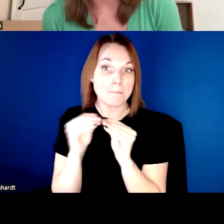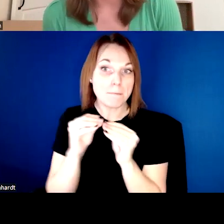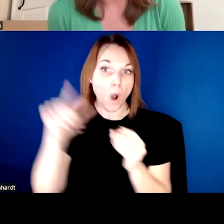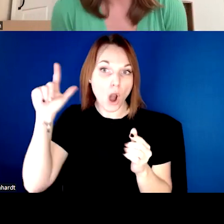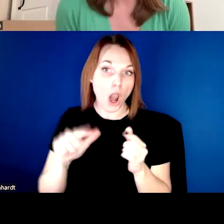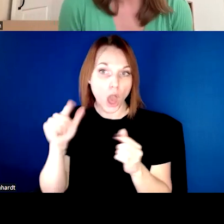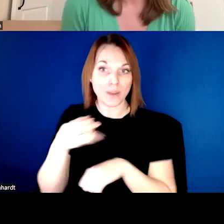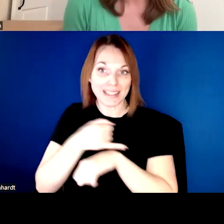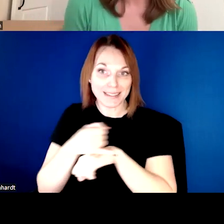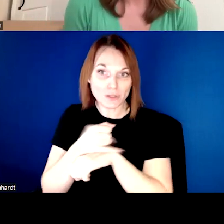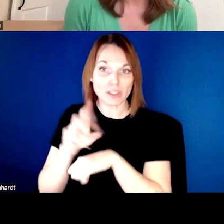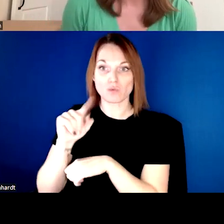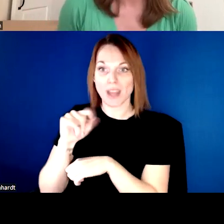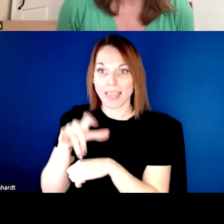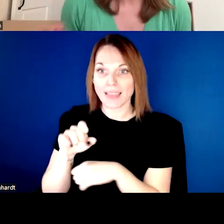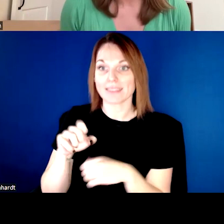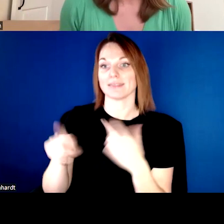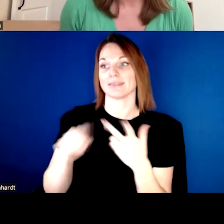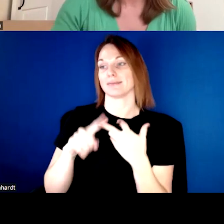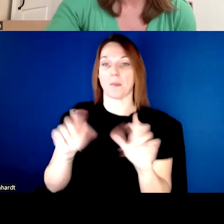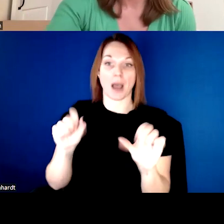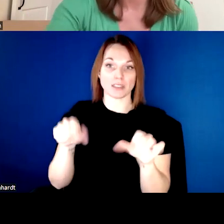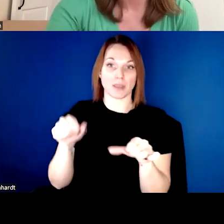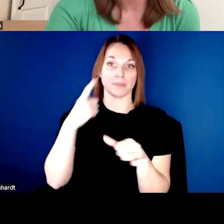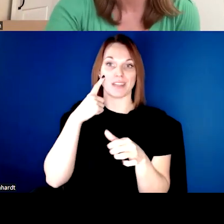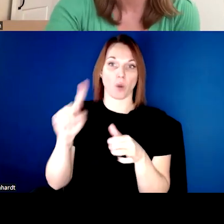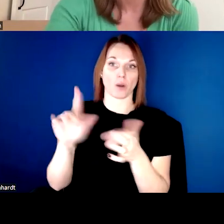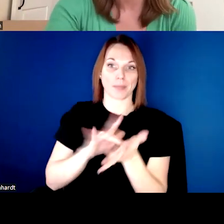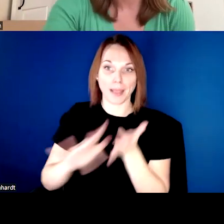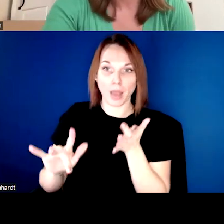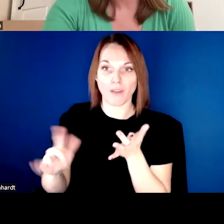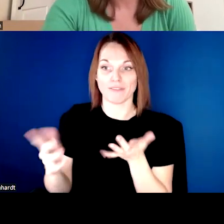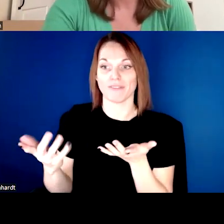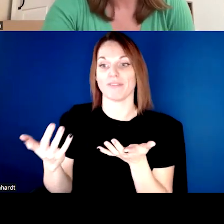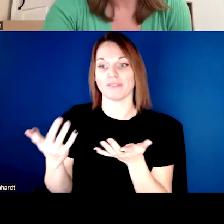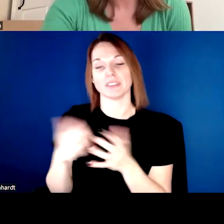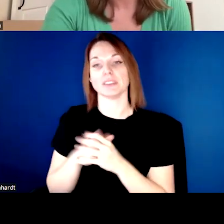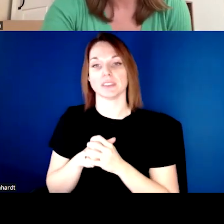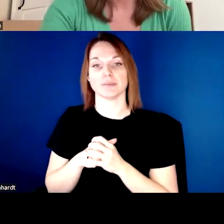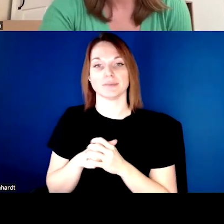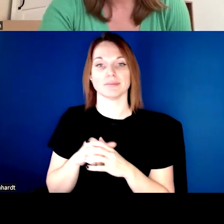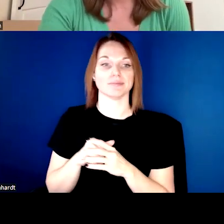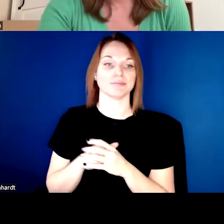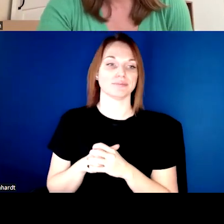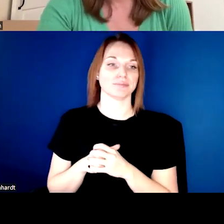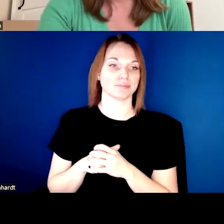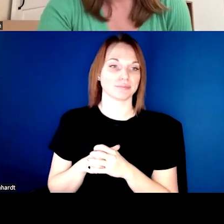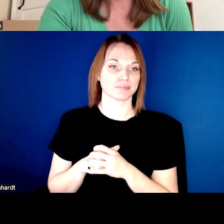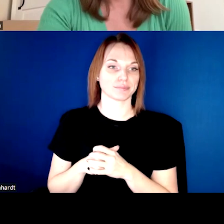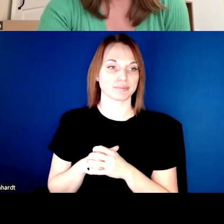on which occupation you choose, so we do think that that is also a smarter decision.